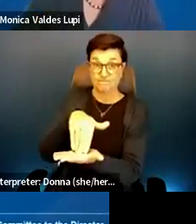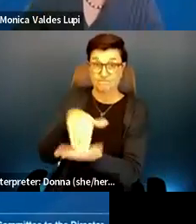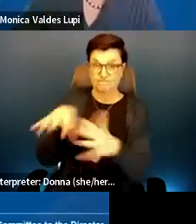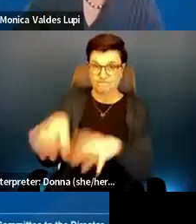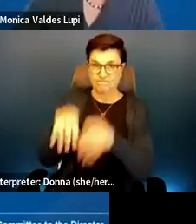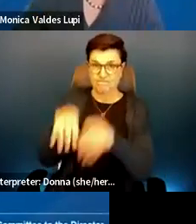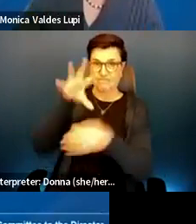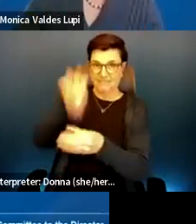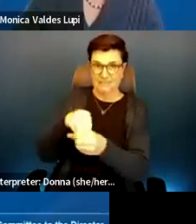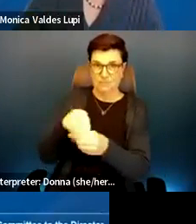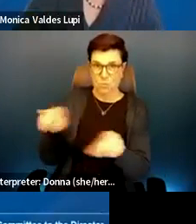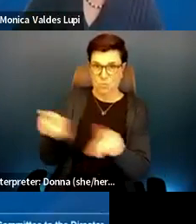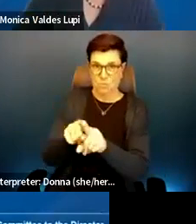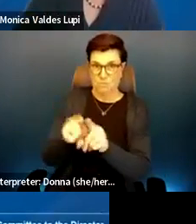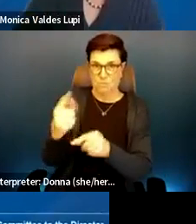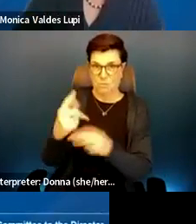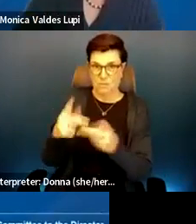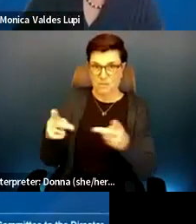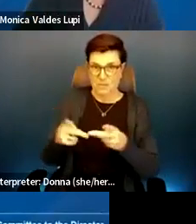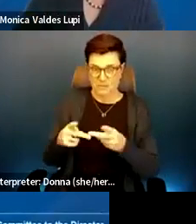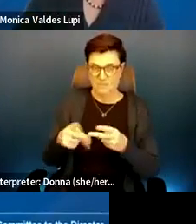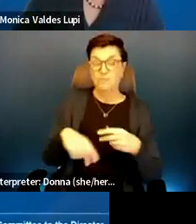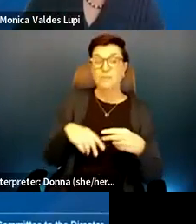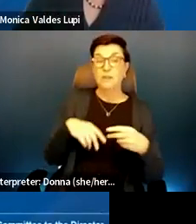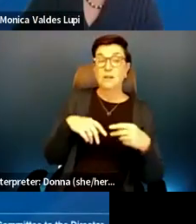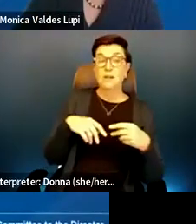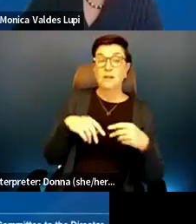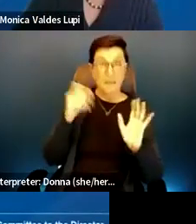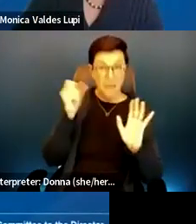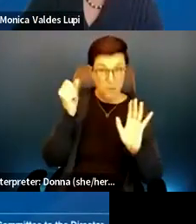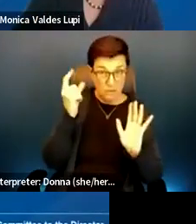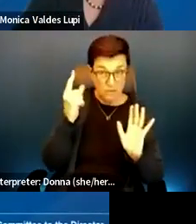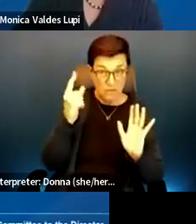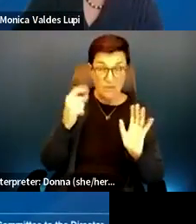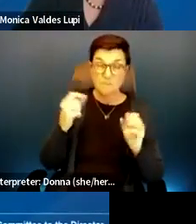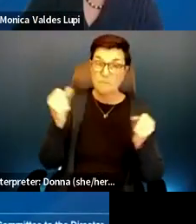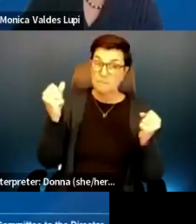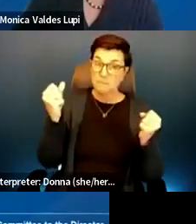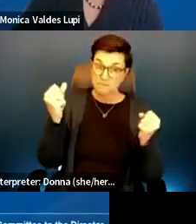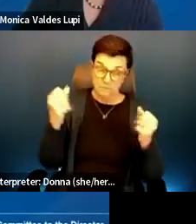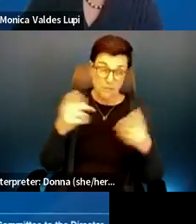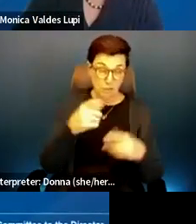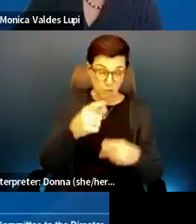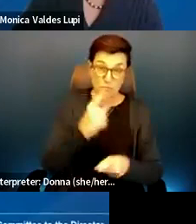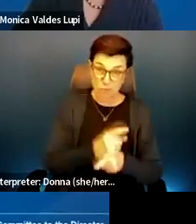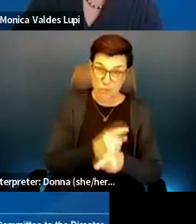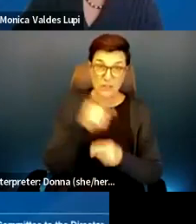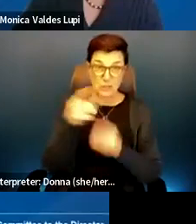which is it's not lost on me that there are a lot of folks coming in the Office of the Director.